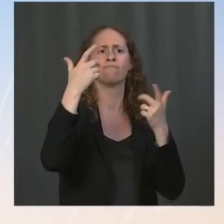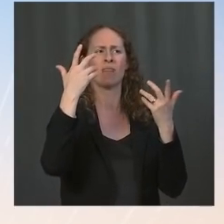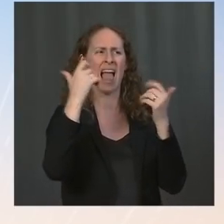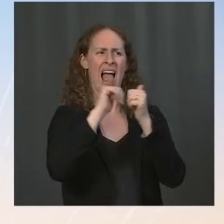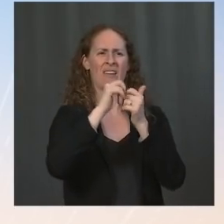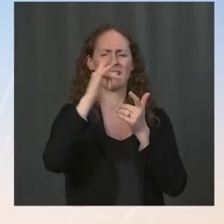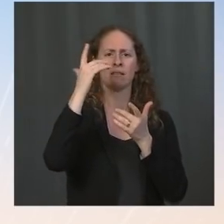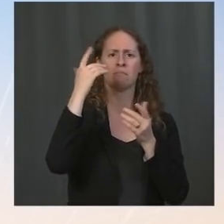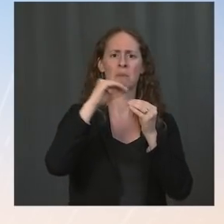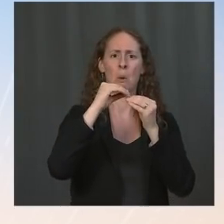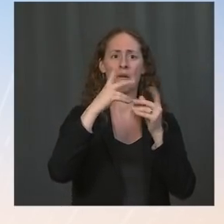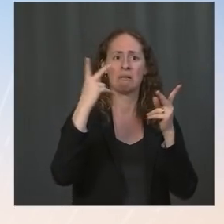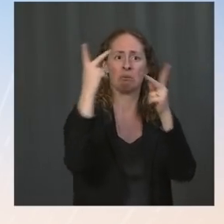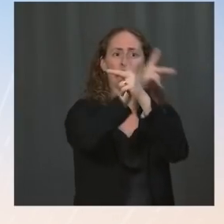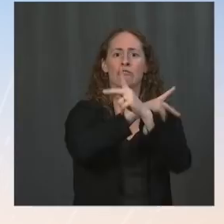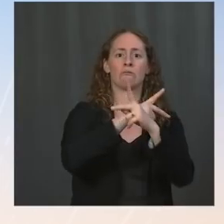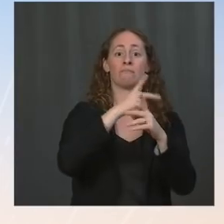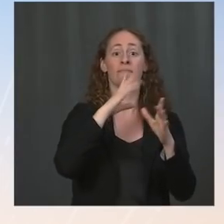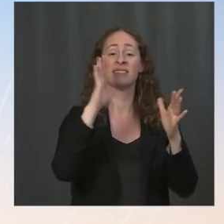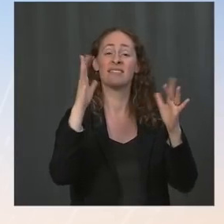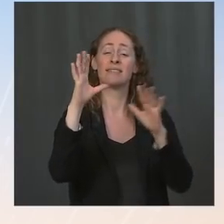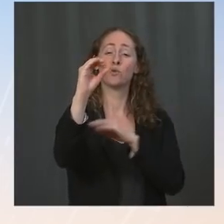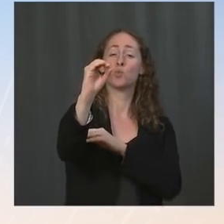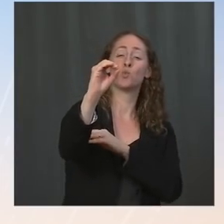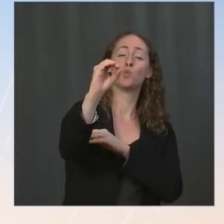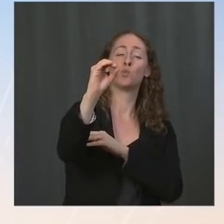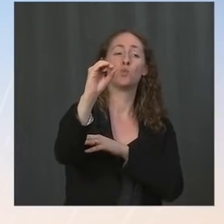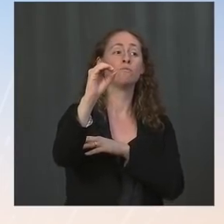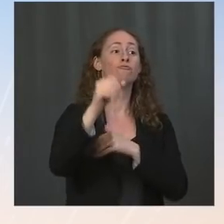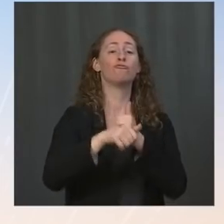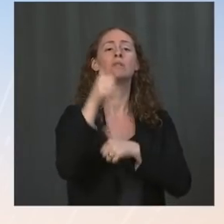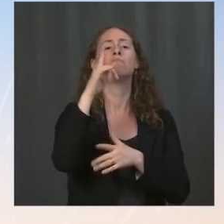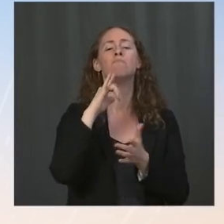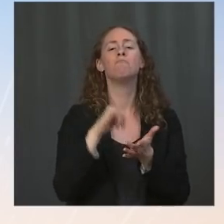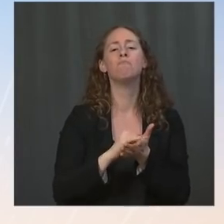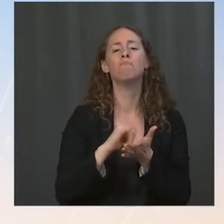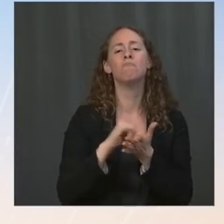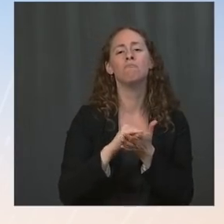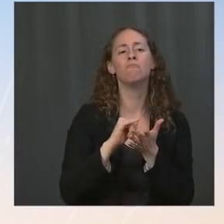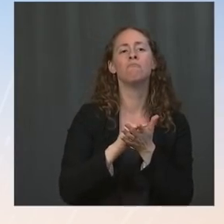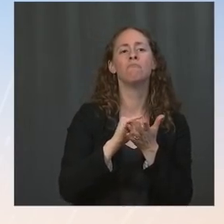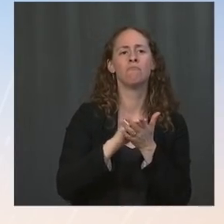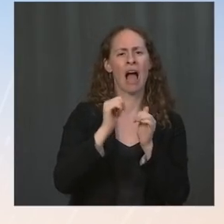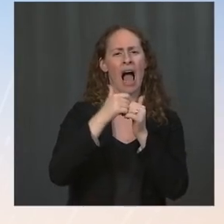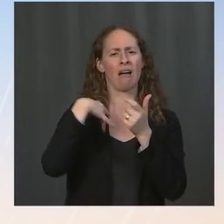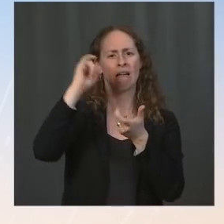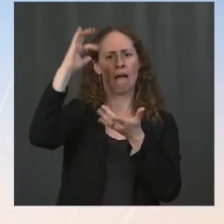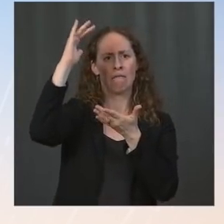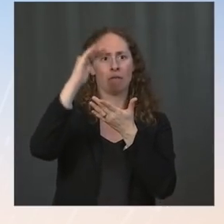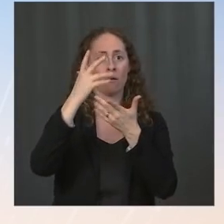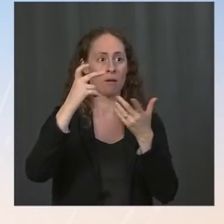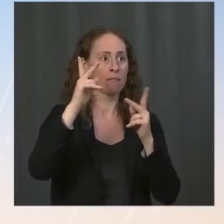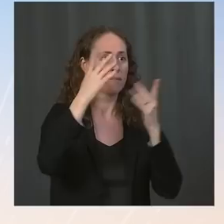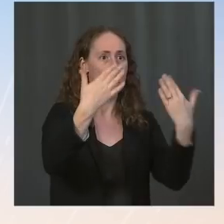And if we were going to continue to evacuate tens of thousands of people -- American citizens, Afghans, our partners --